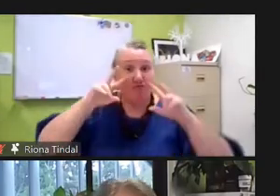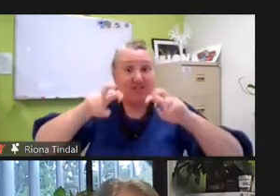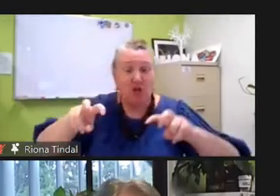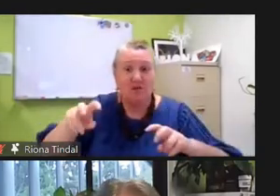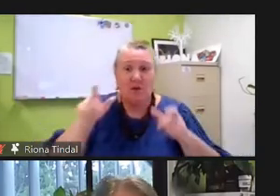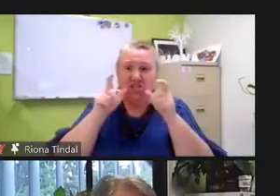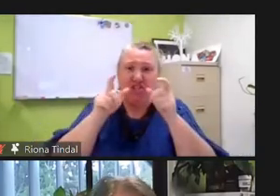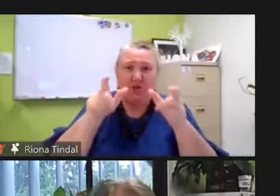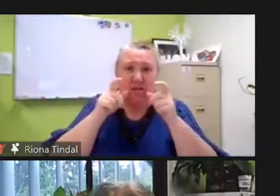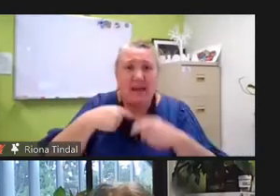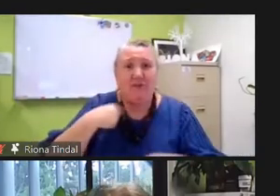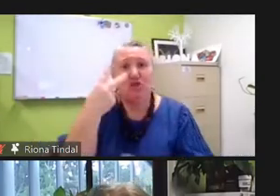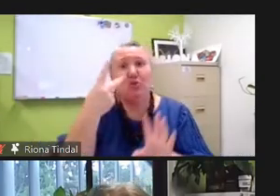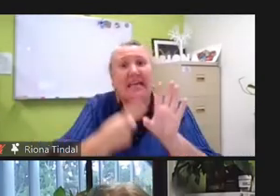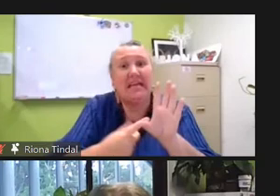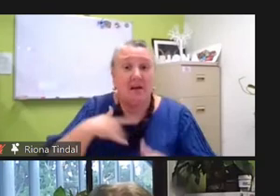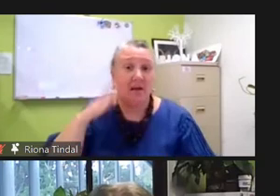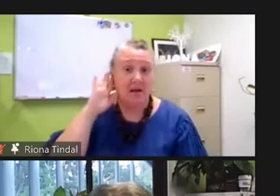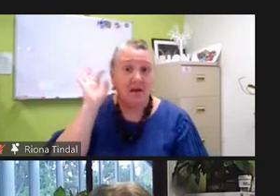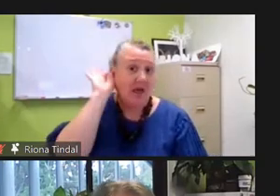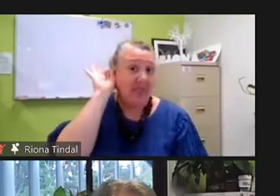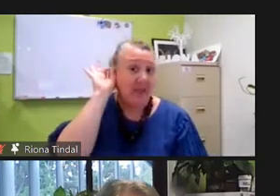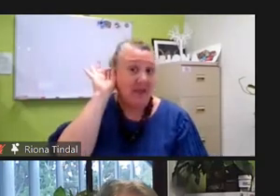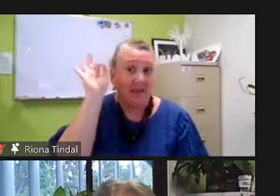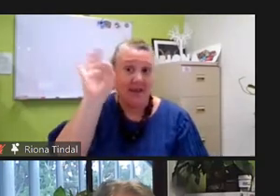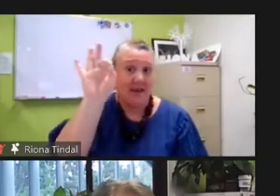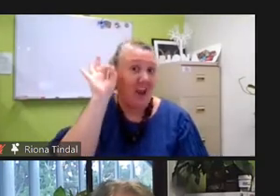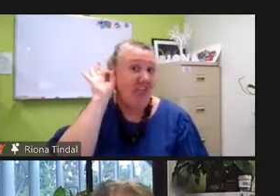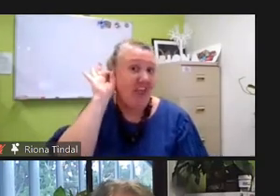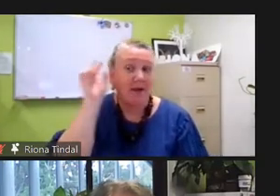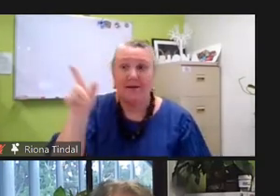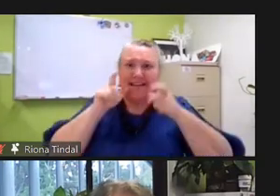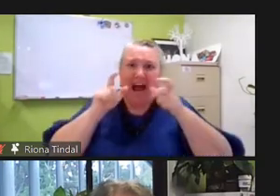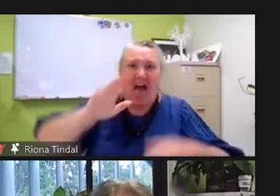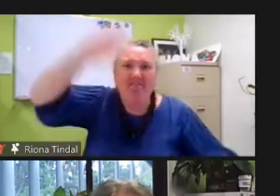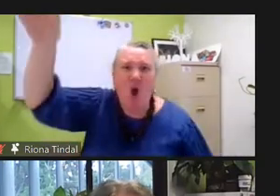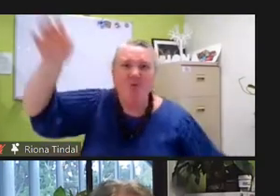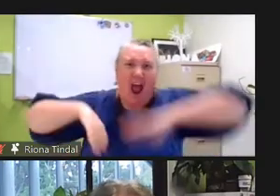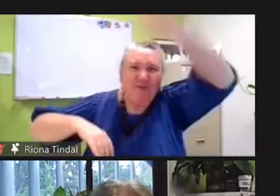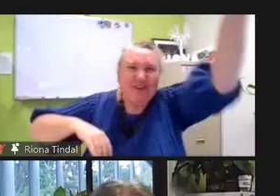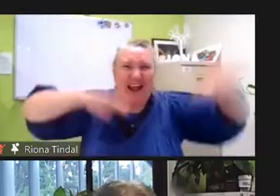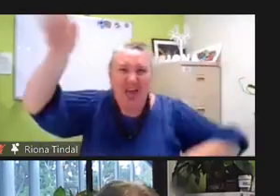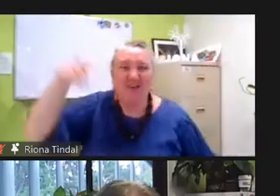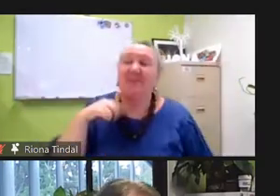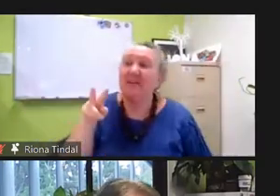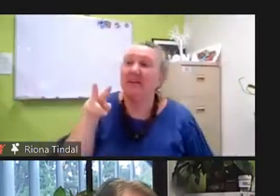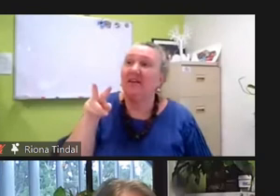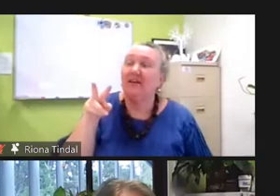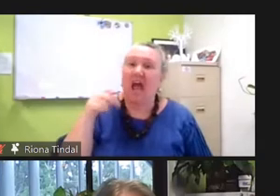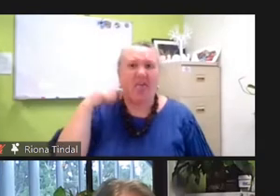see their signs. For example, I remember going to study frogs and people were just shouting at me,